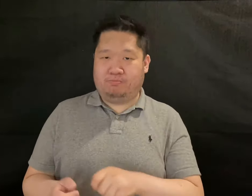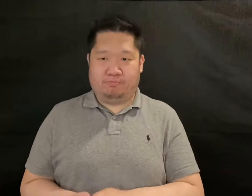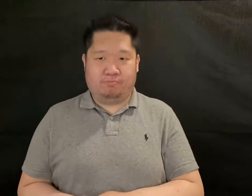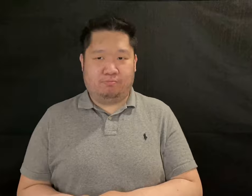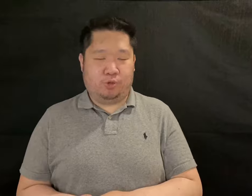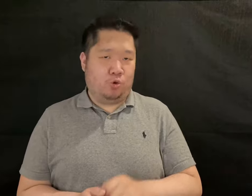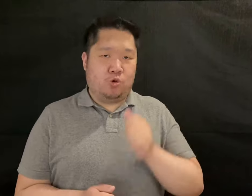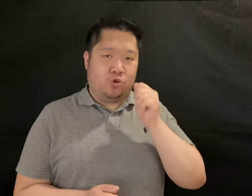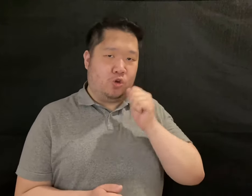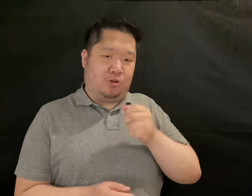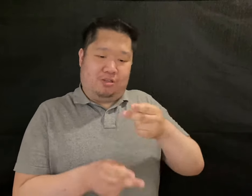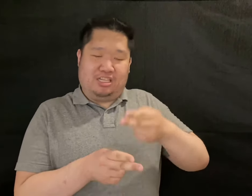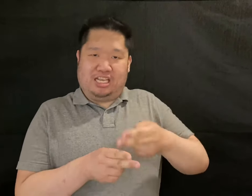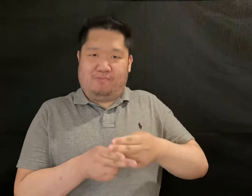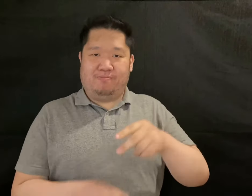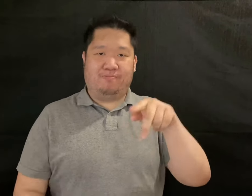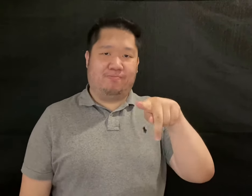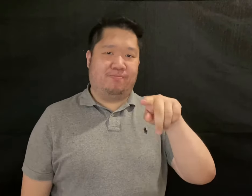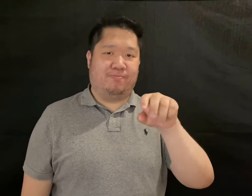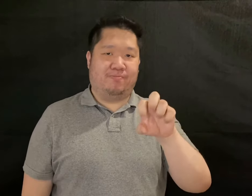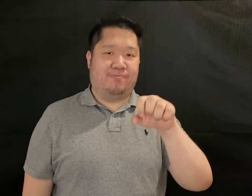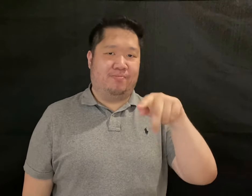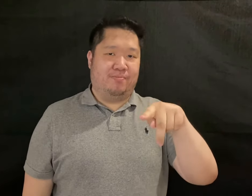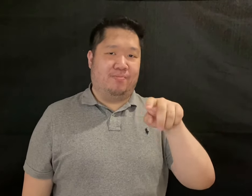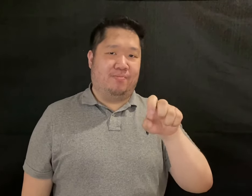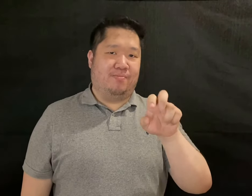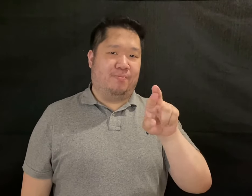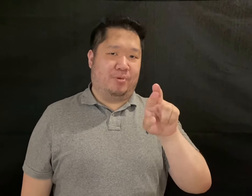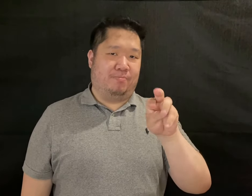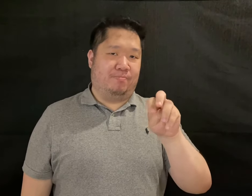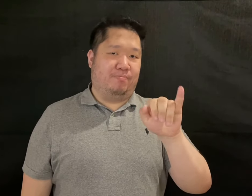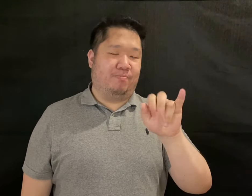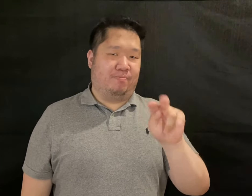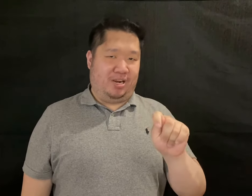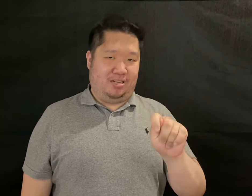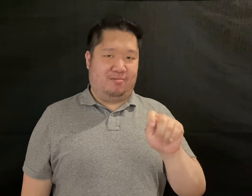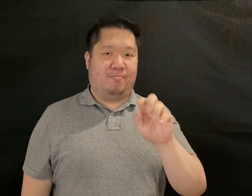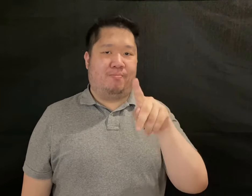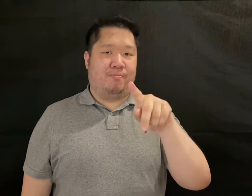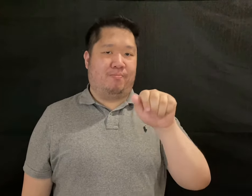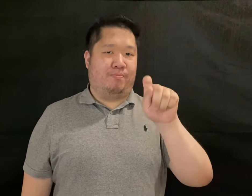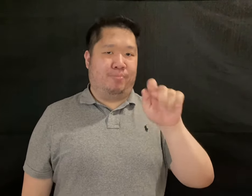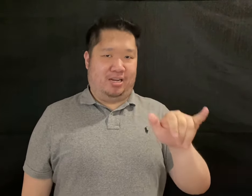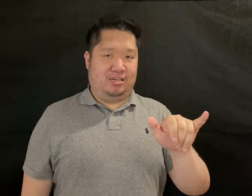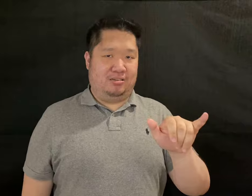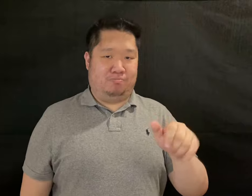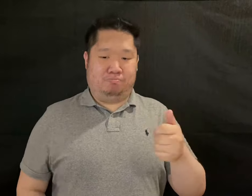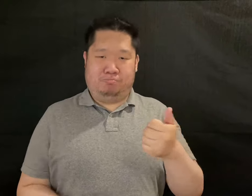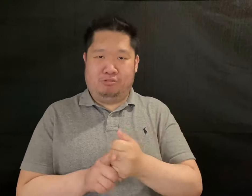A girl, Peppermint Patty, struggles